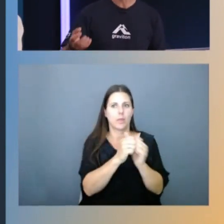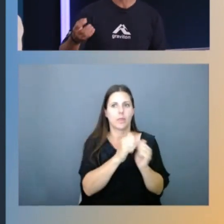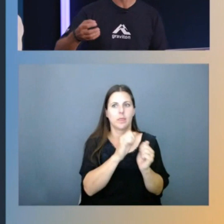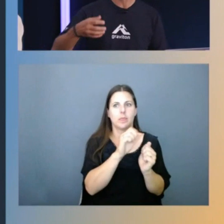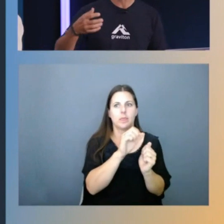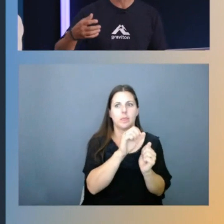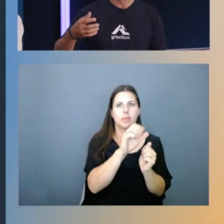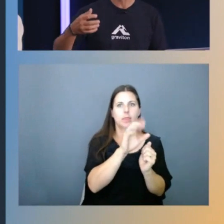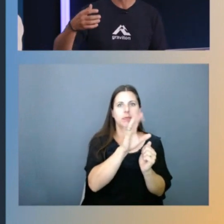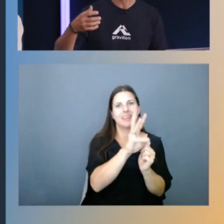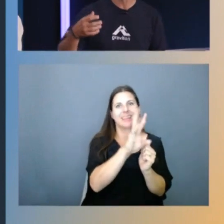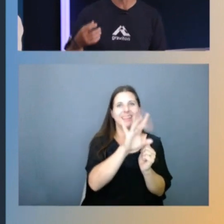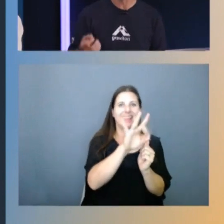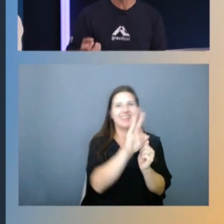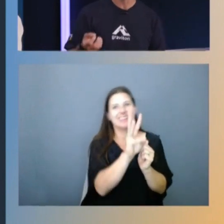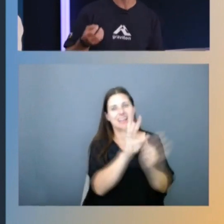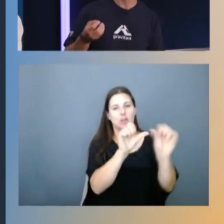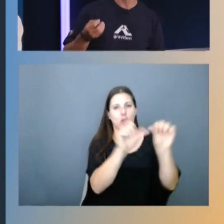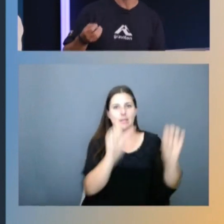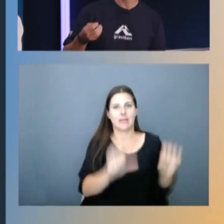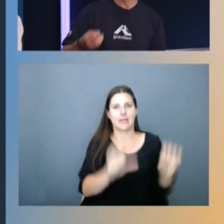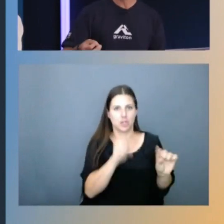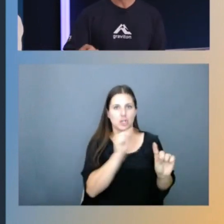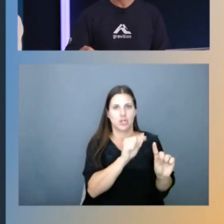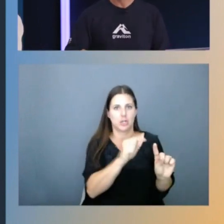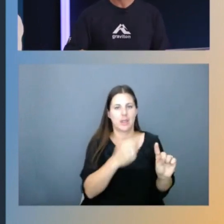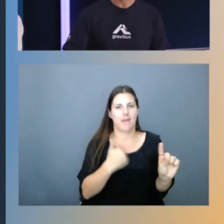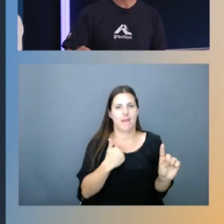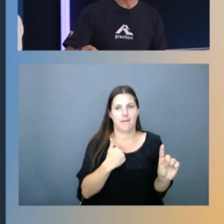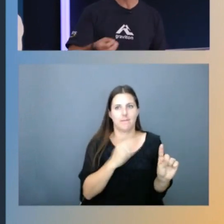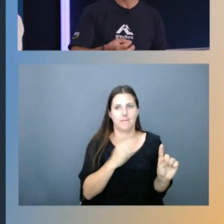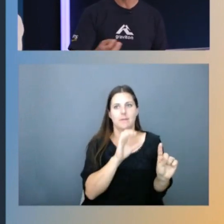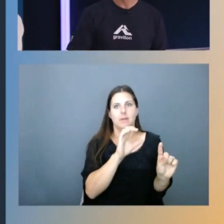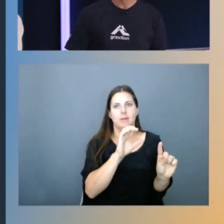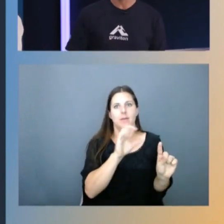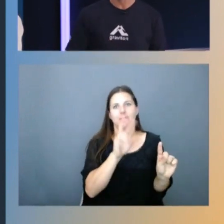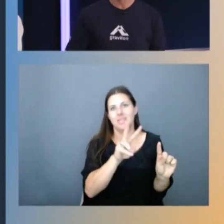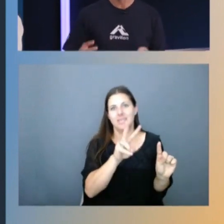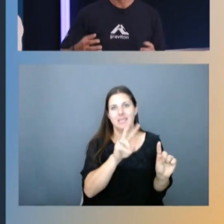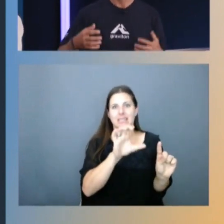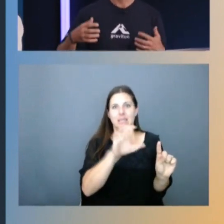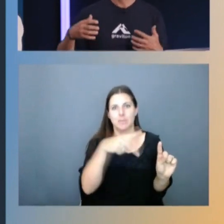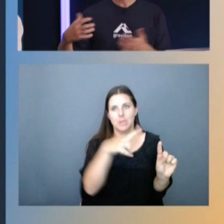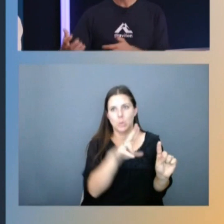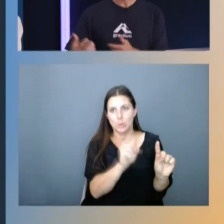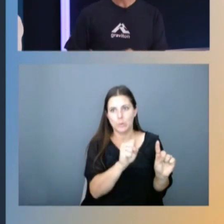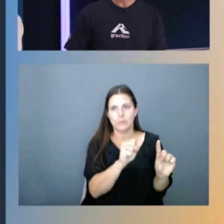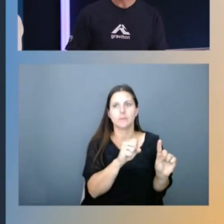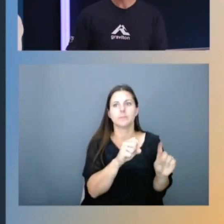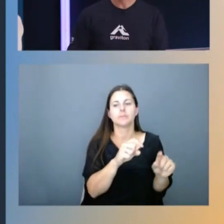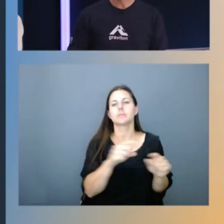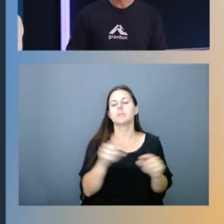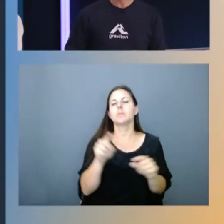where we have vCPUs mapped to hyperthreads, and the choice that we've done with Graviton